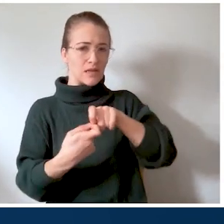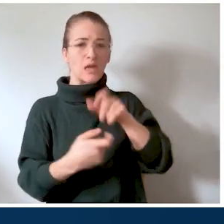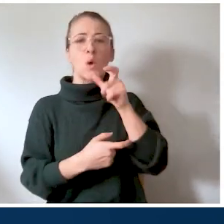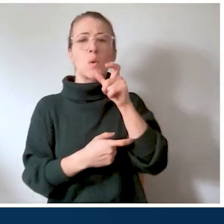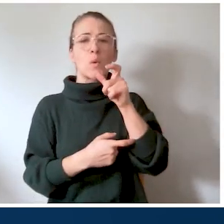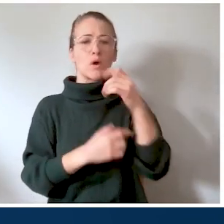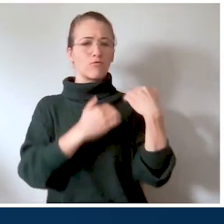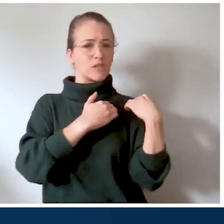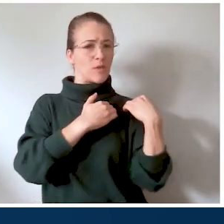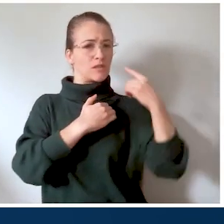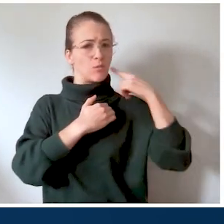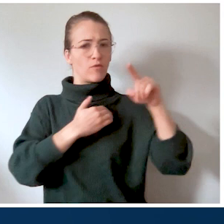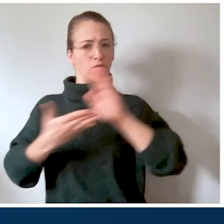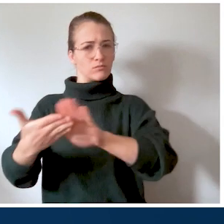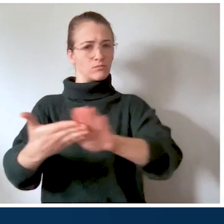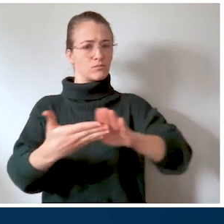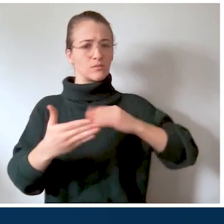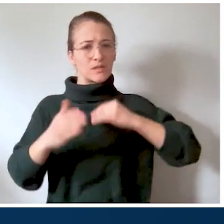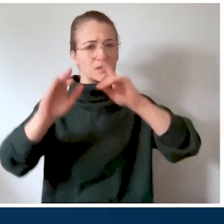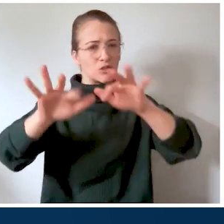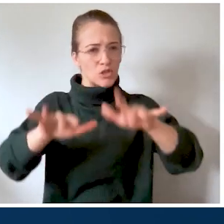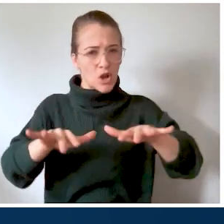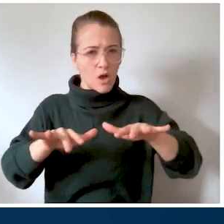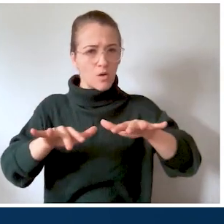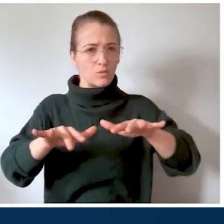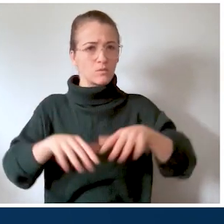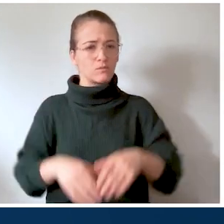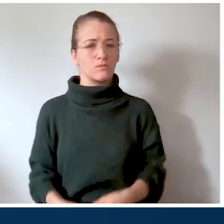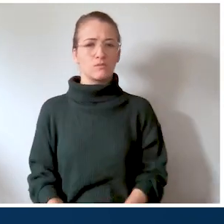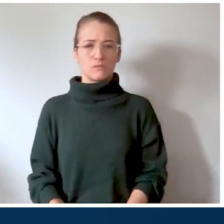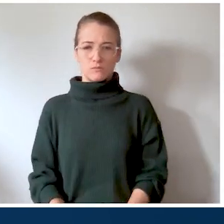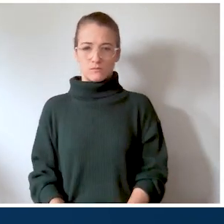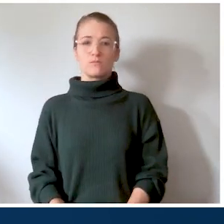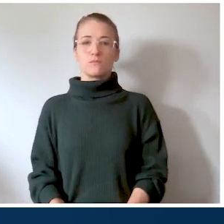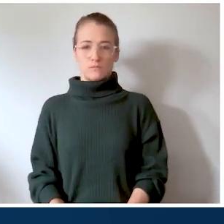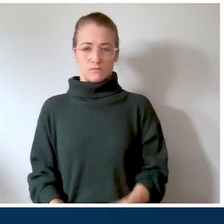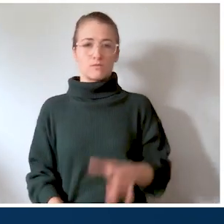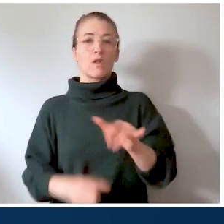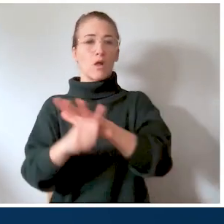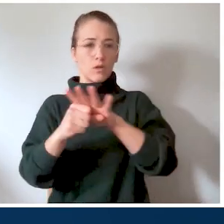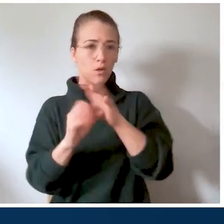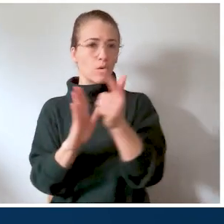who is responsible for removing the snow in those timelines? Yeah, so those ordinances will say